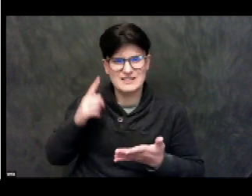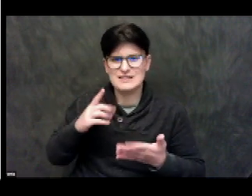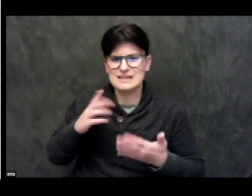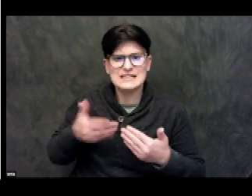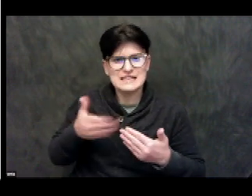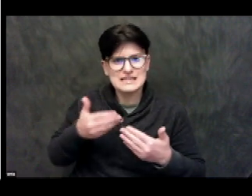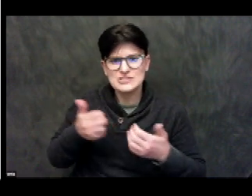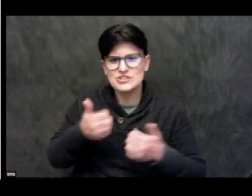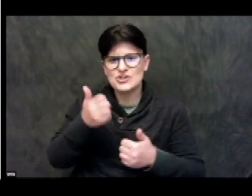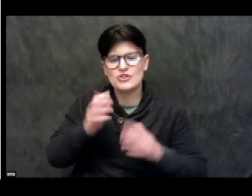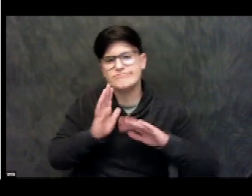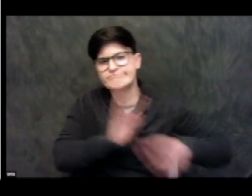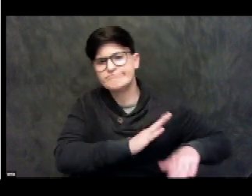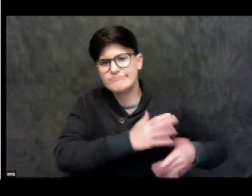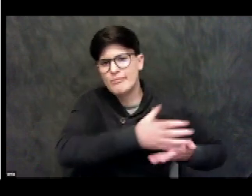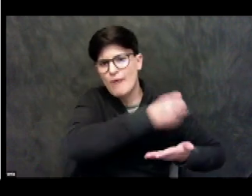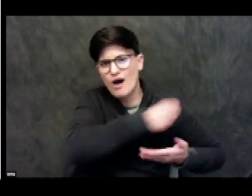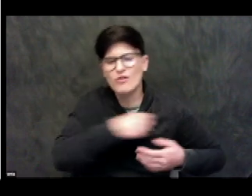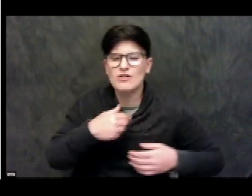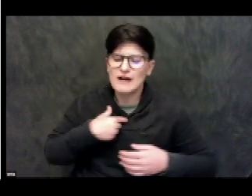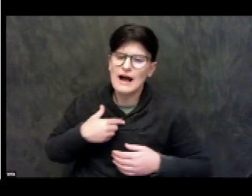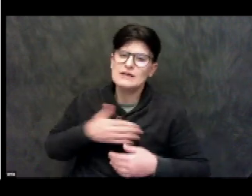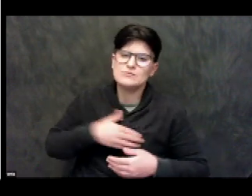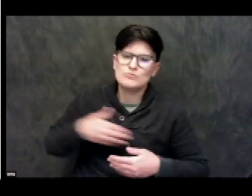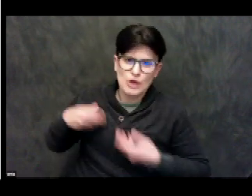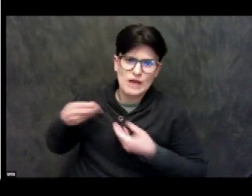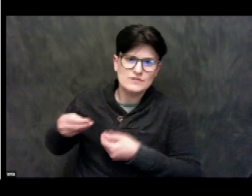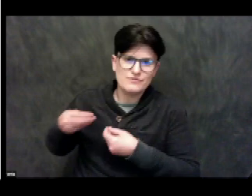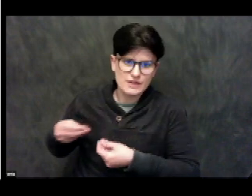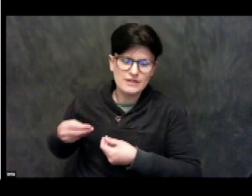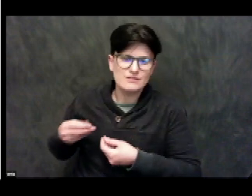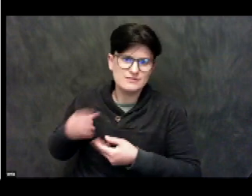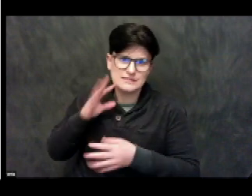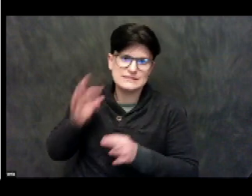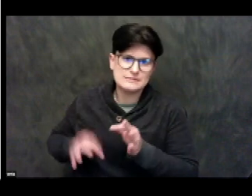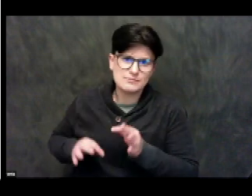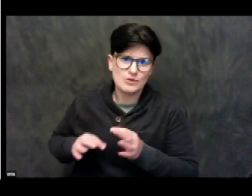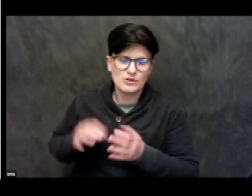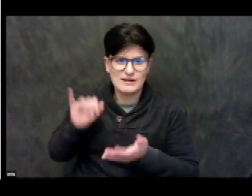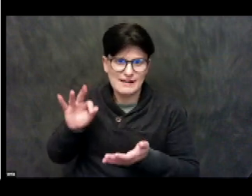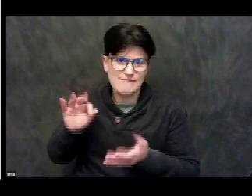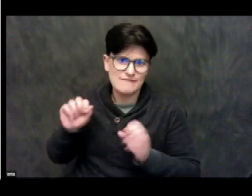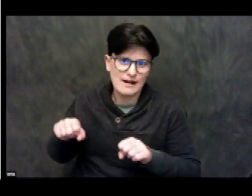it's successful to breastfeed as someone. And then being out and about too.